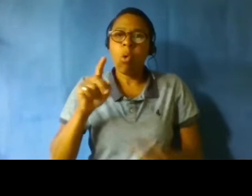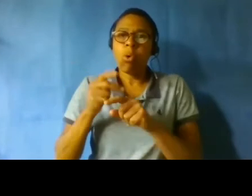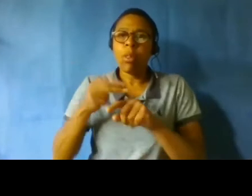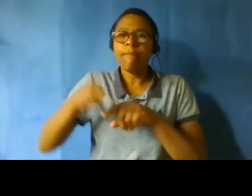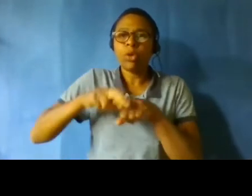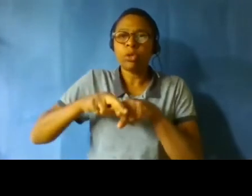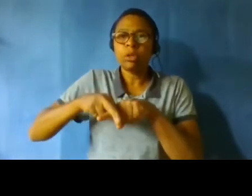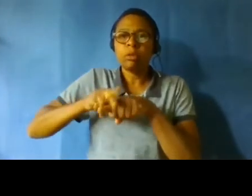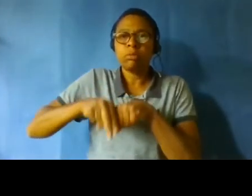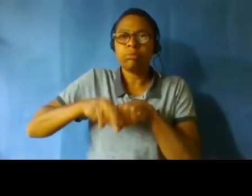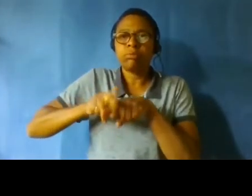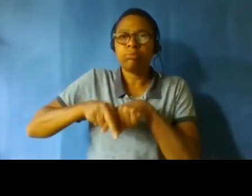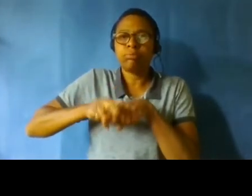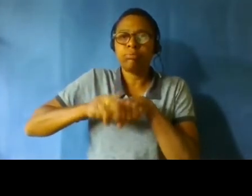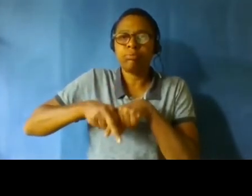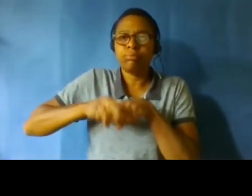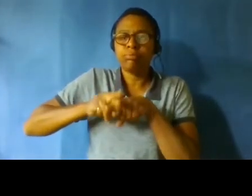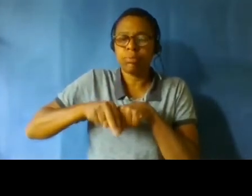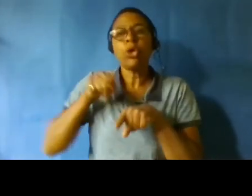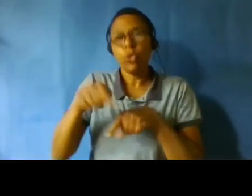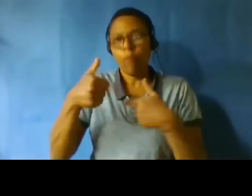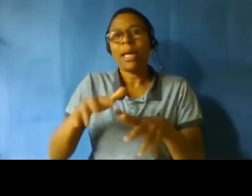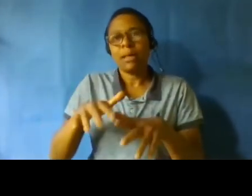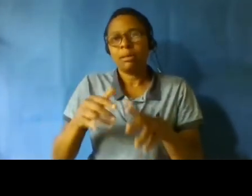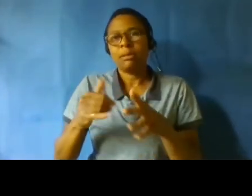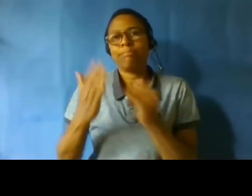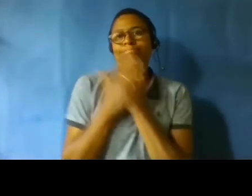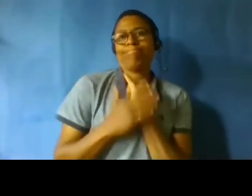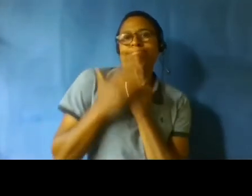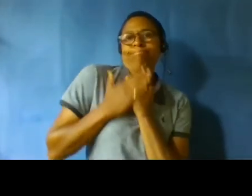status within the autistic community today although it is increasingly